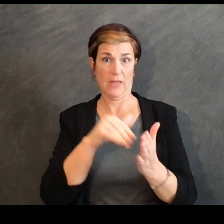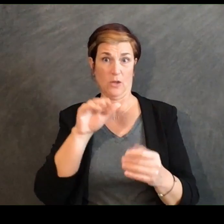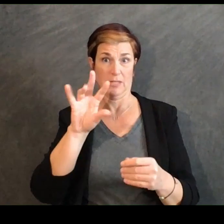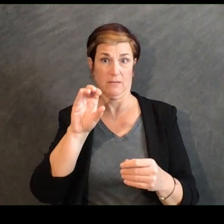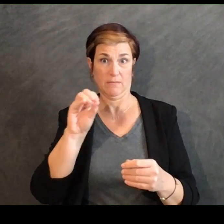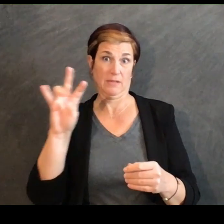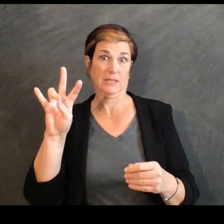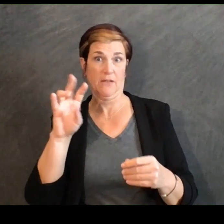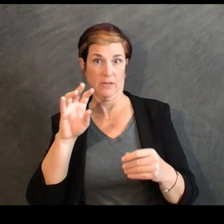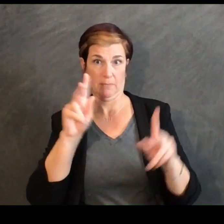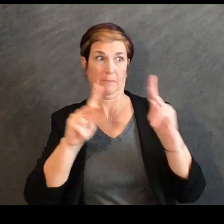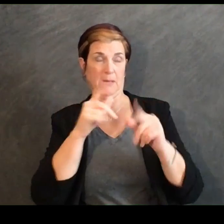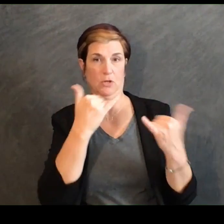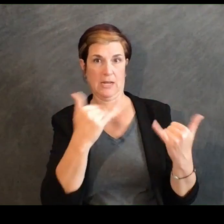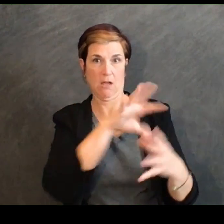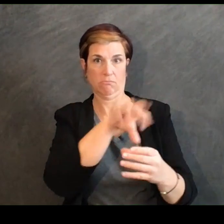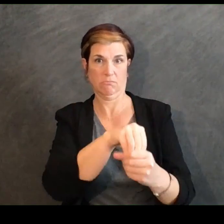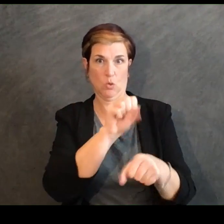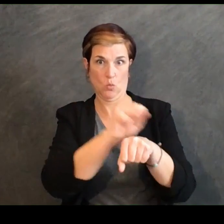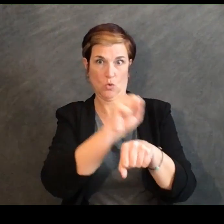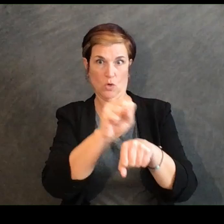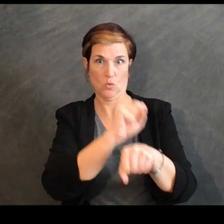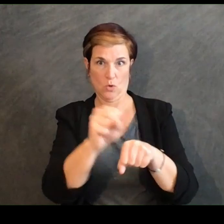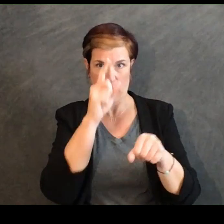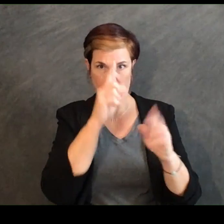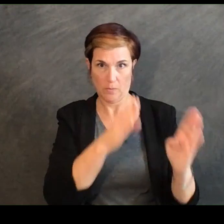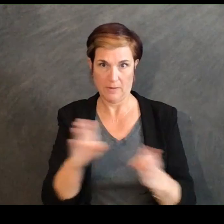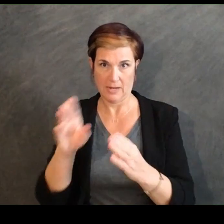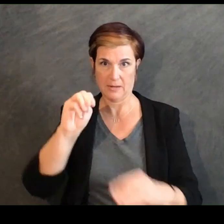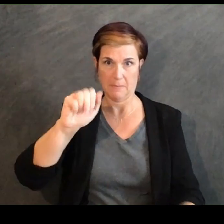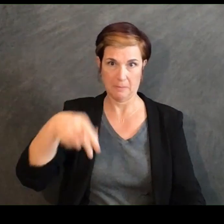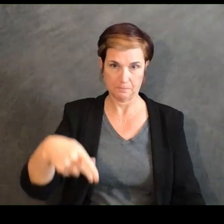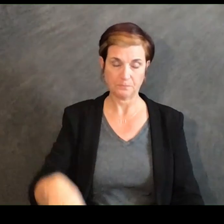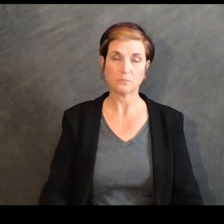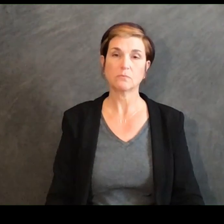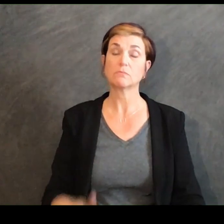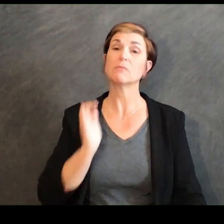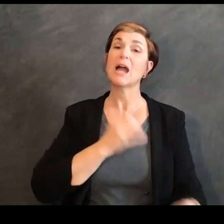progress our overriding goal is to stop the spread of the virus and to help all